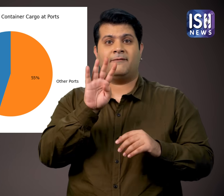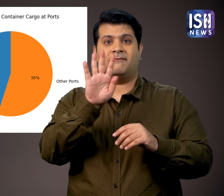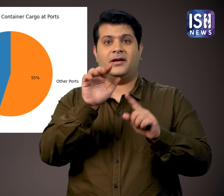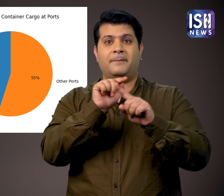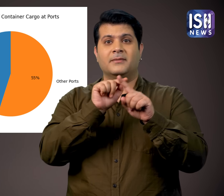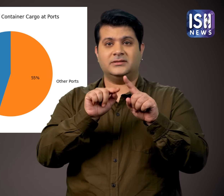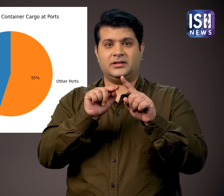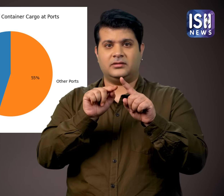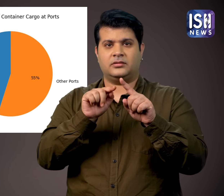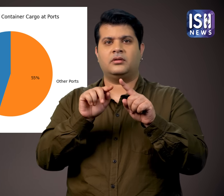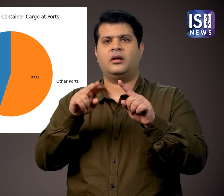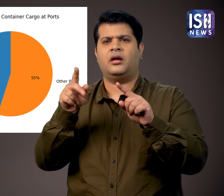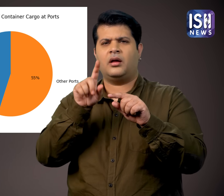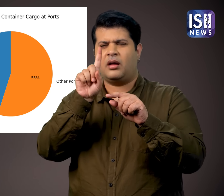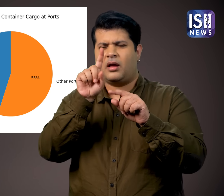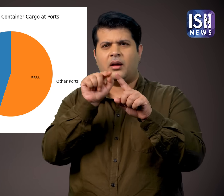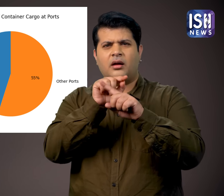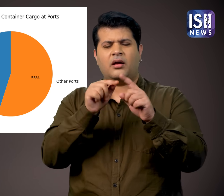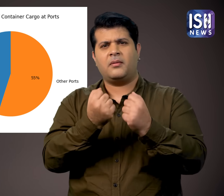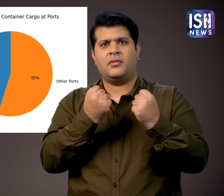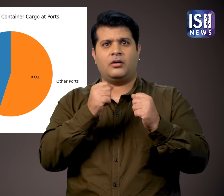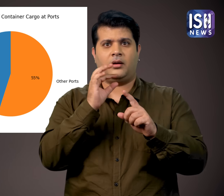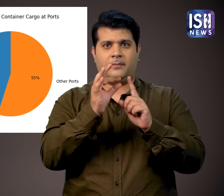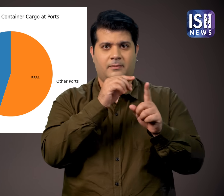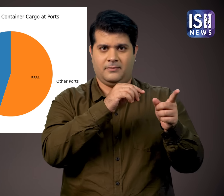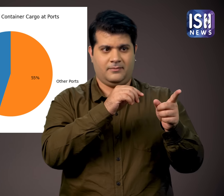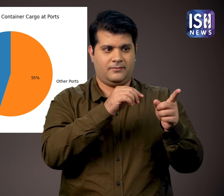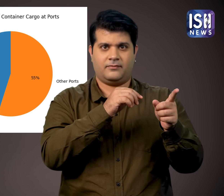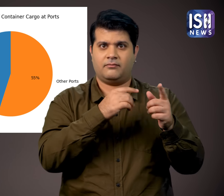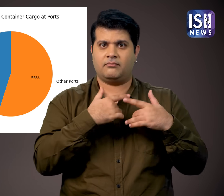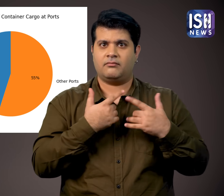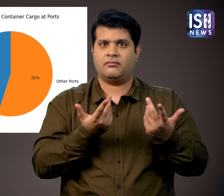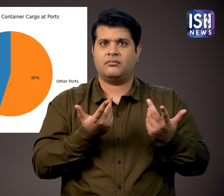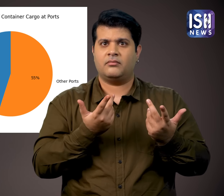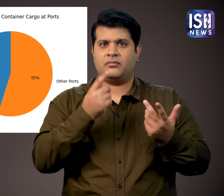and 45% of all container cargo. One private group controls the majority.